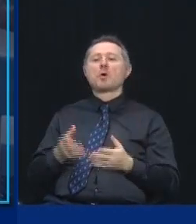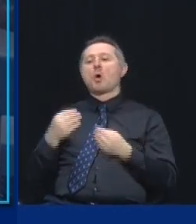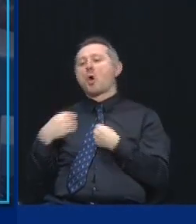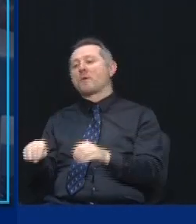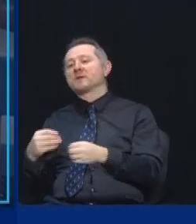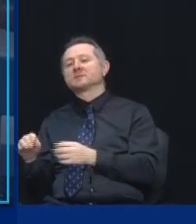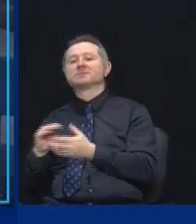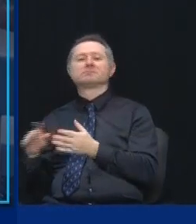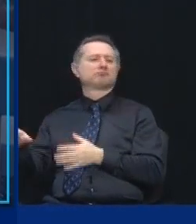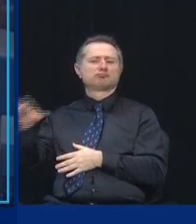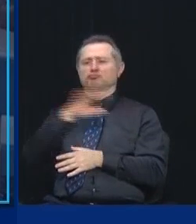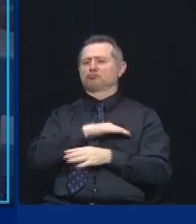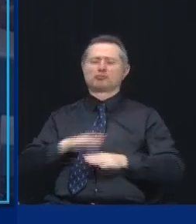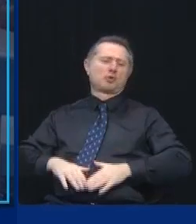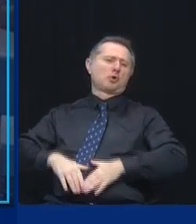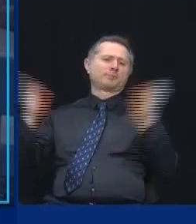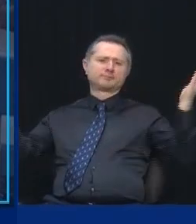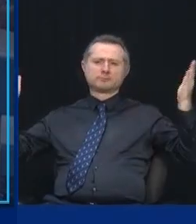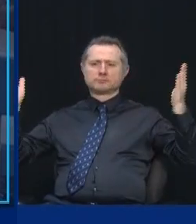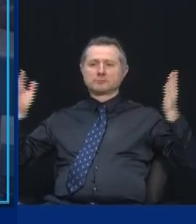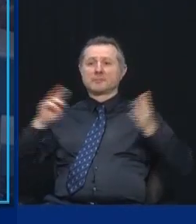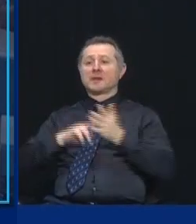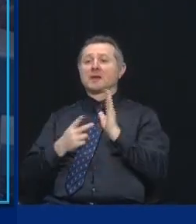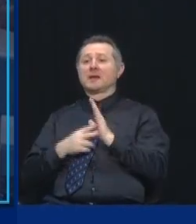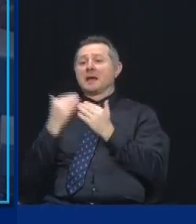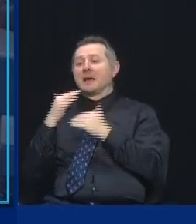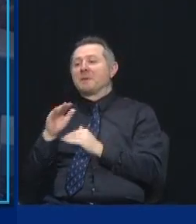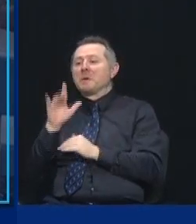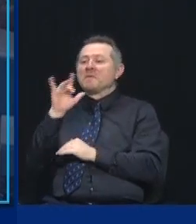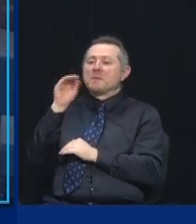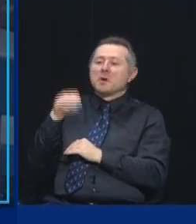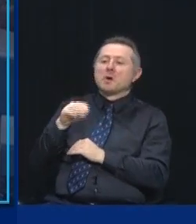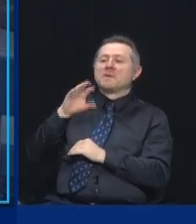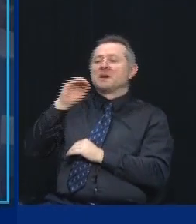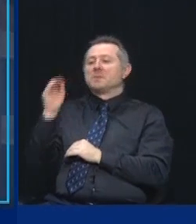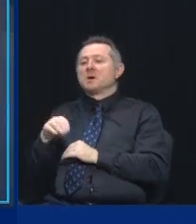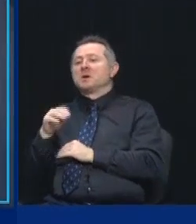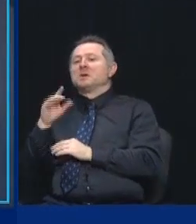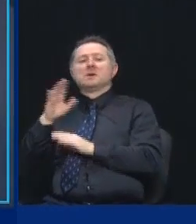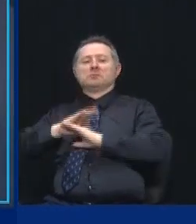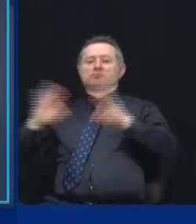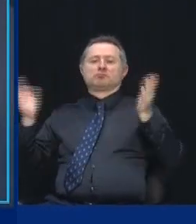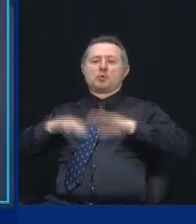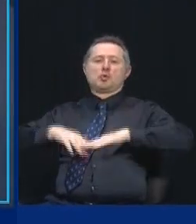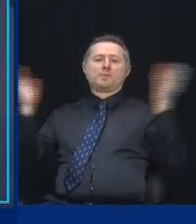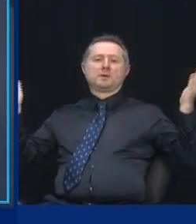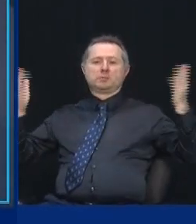GYMS, FITNESS CENTERS, AMUSEMENT AND FAMILY ENTERTAINMENT, HAIR SALONS, BARBER SHOPS, OFFICES,